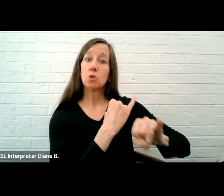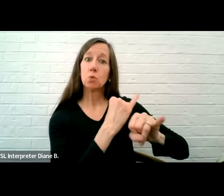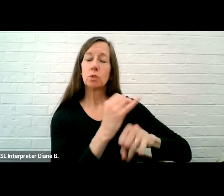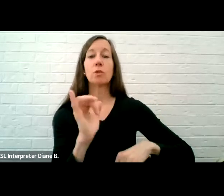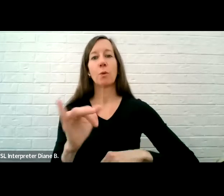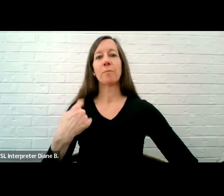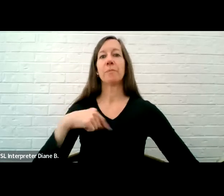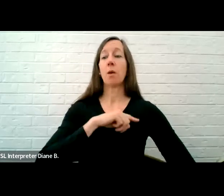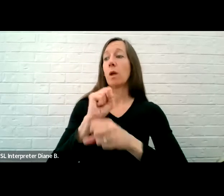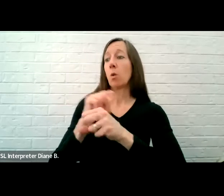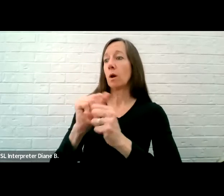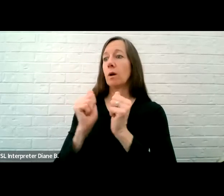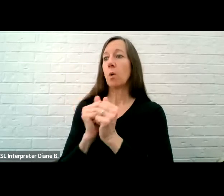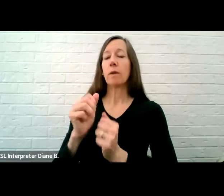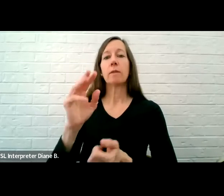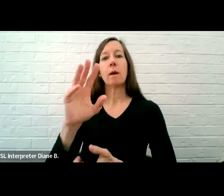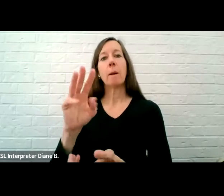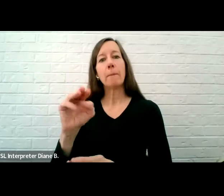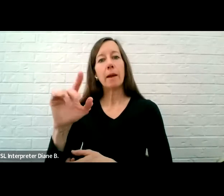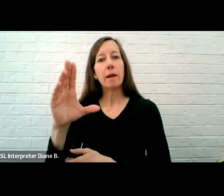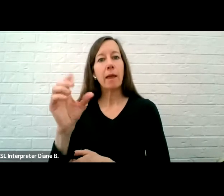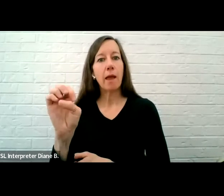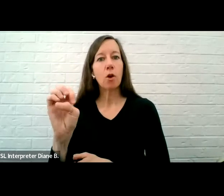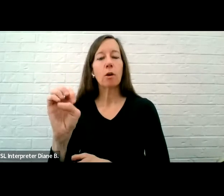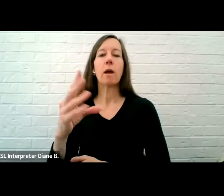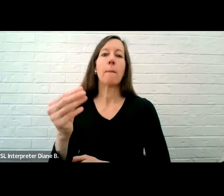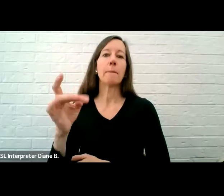for Medicare and Medicaid services in the department of Housing and Urban Development,